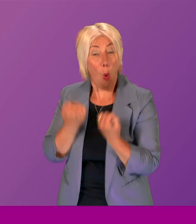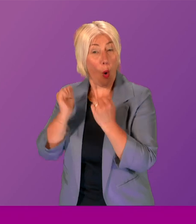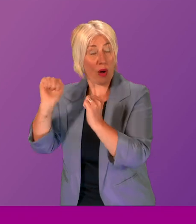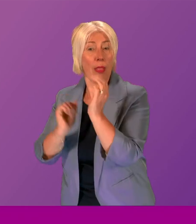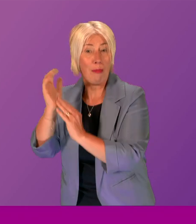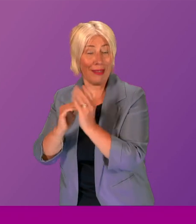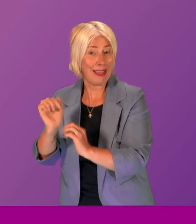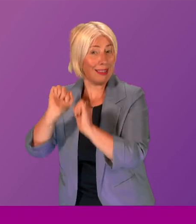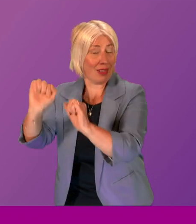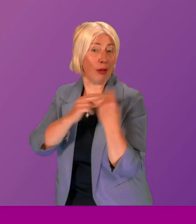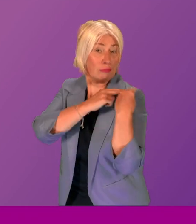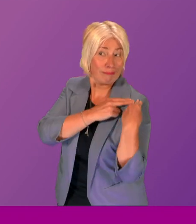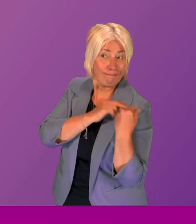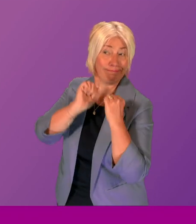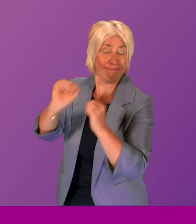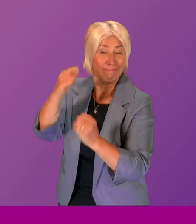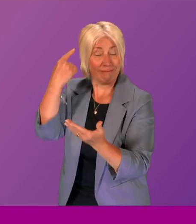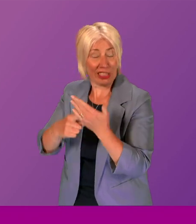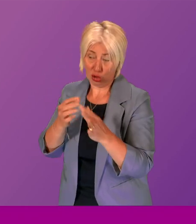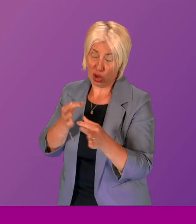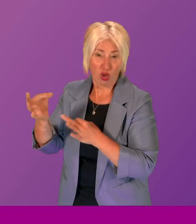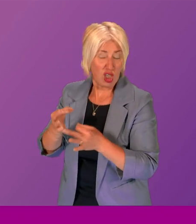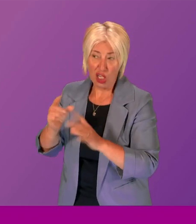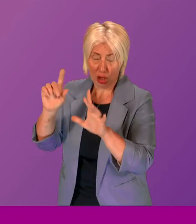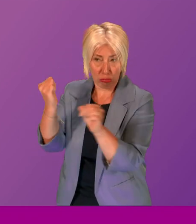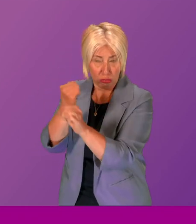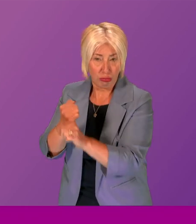its own strategic and operational decision making. The Glasgow School of Art’s ambition